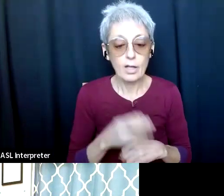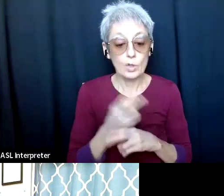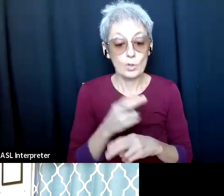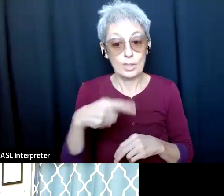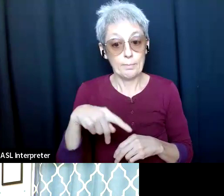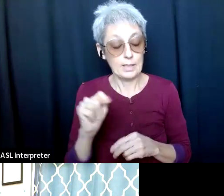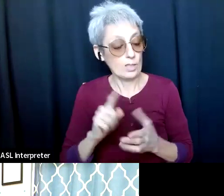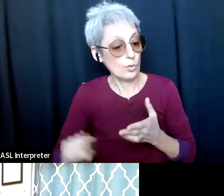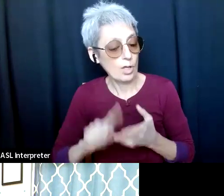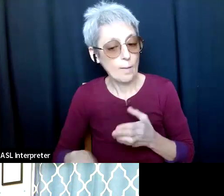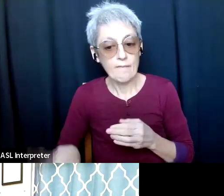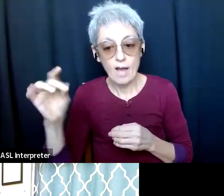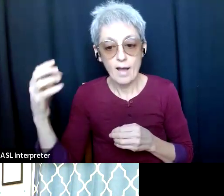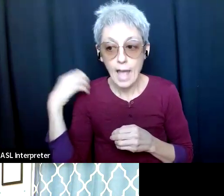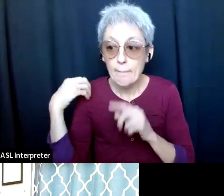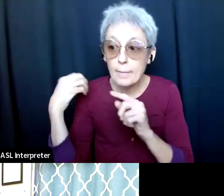Usually in our experiments, we try